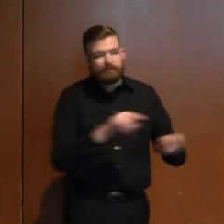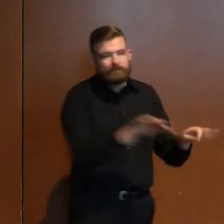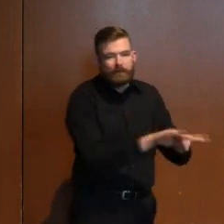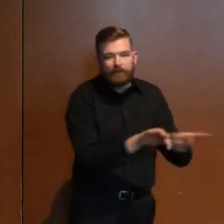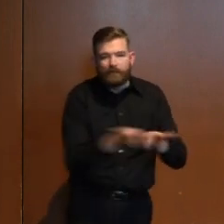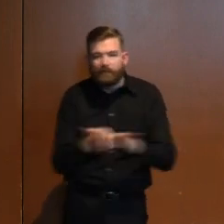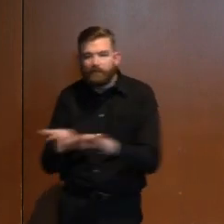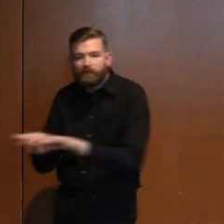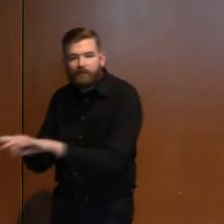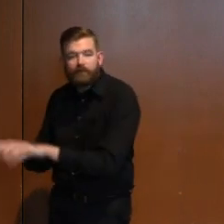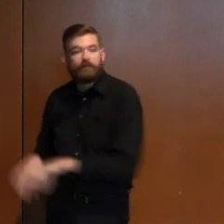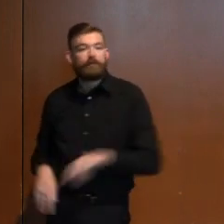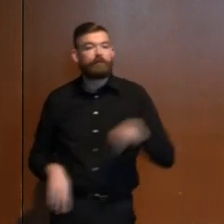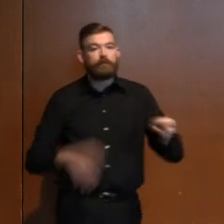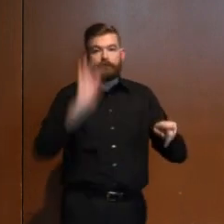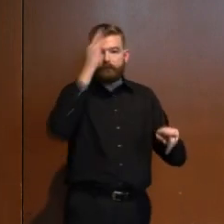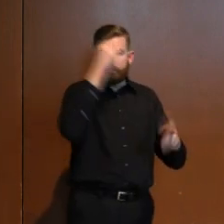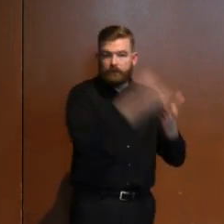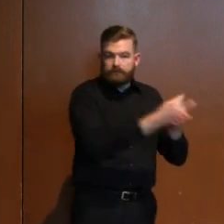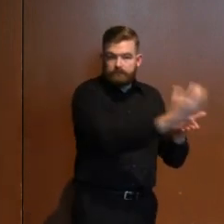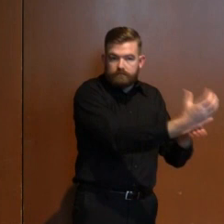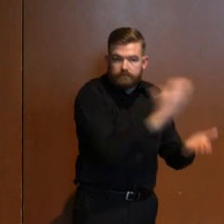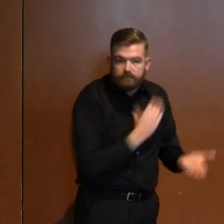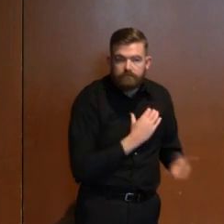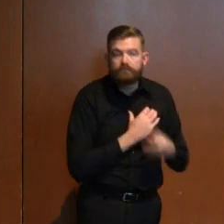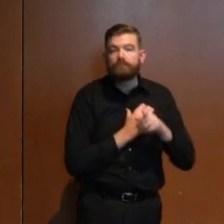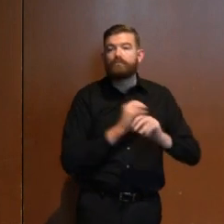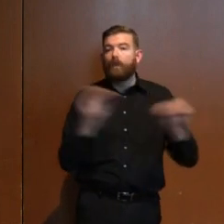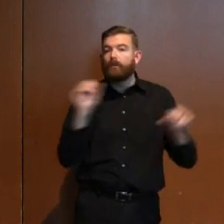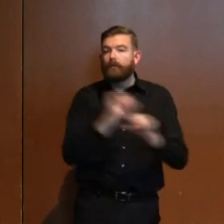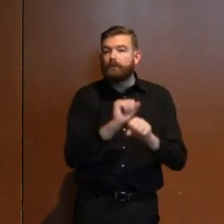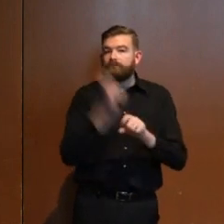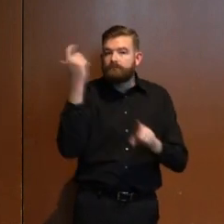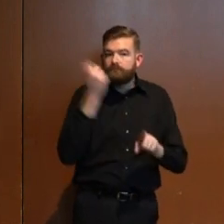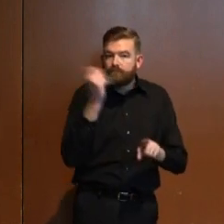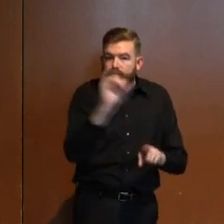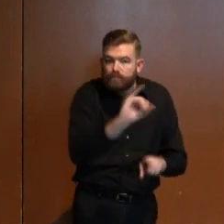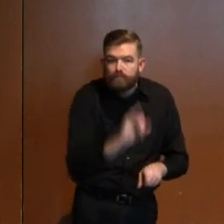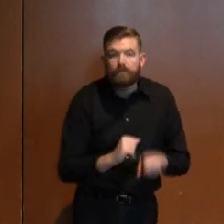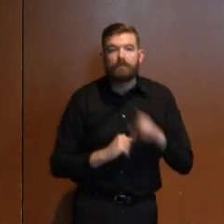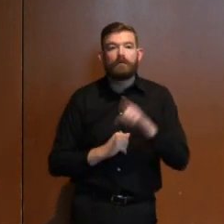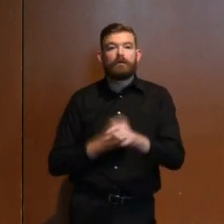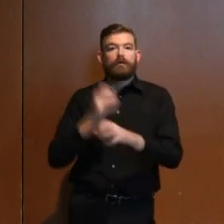I LISTED A BUNCH OF BUCKETS WHICH ARE REALLY IMPORTANT TO